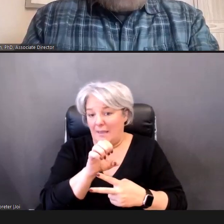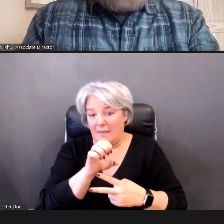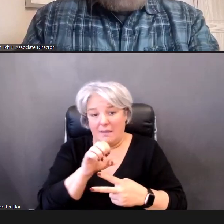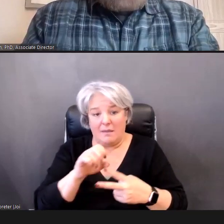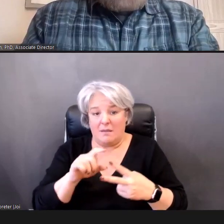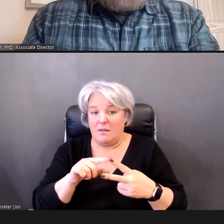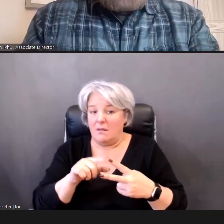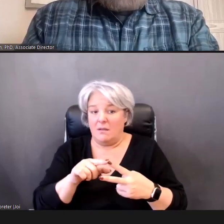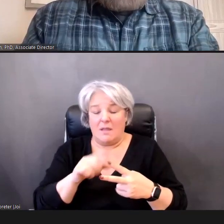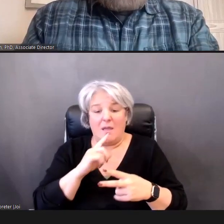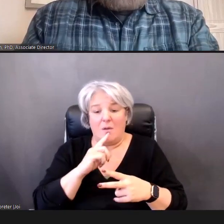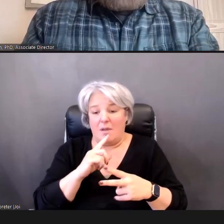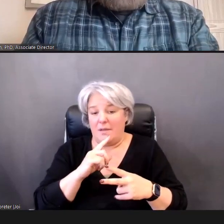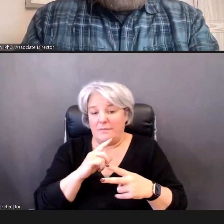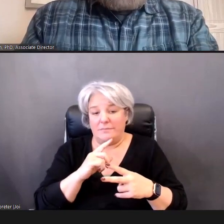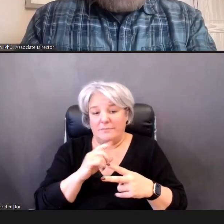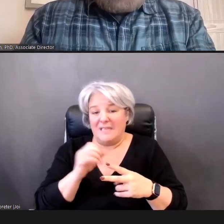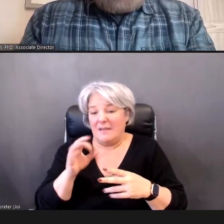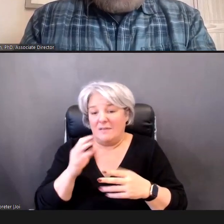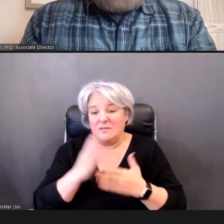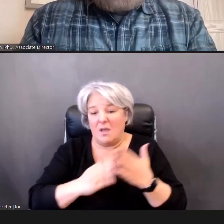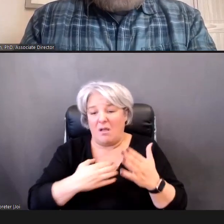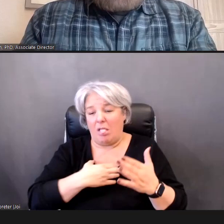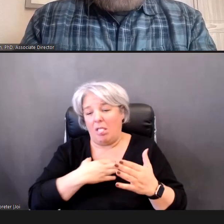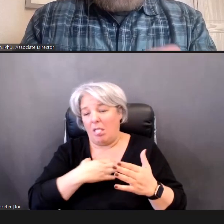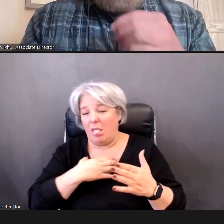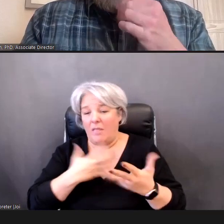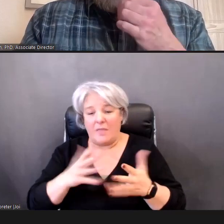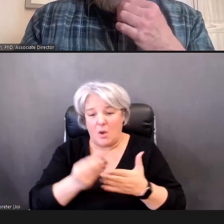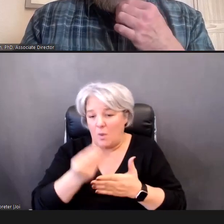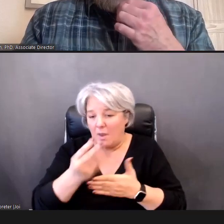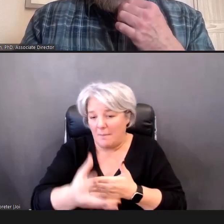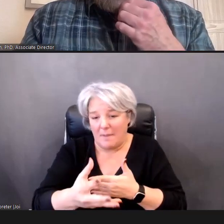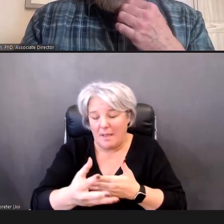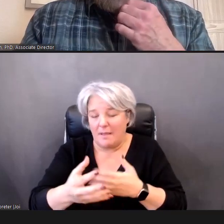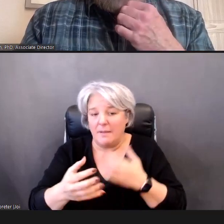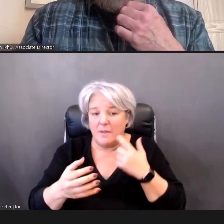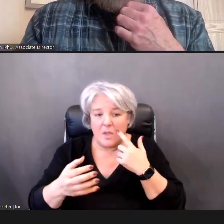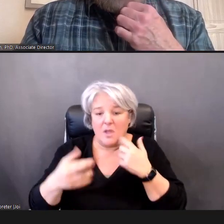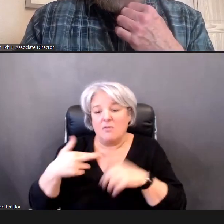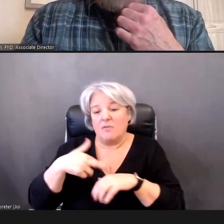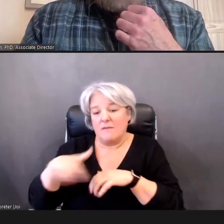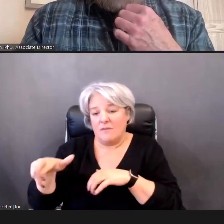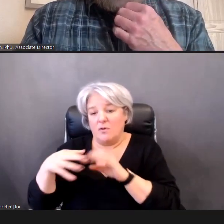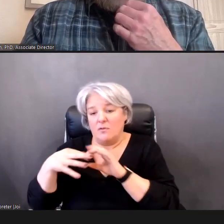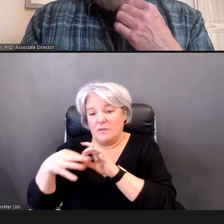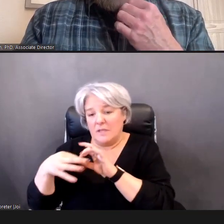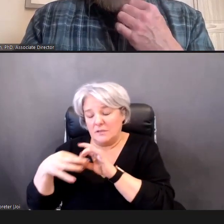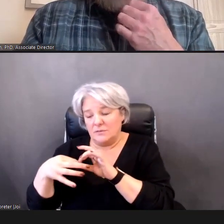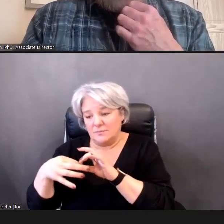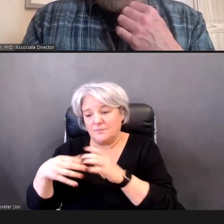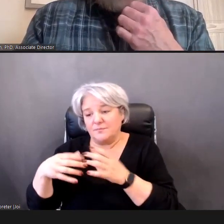obtaining it so then a um a uh referral